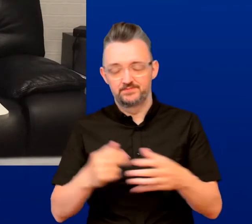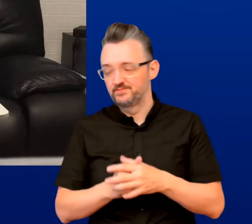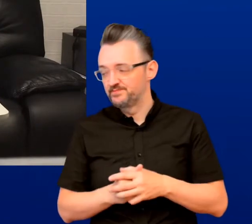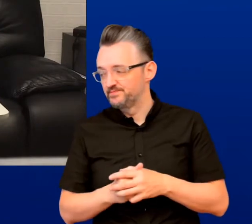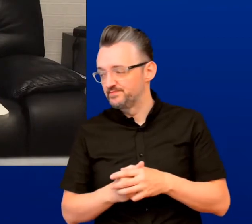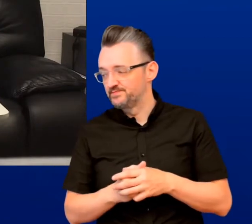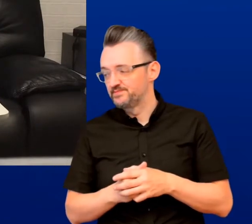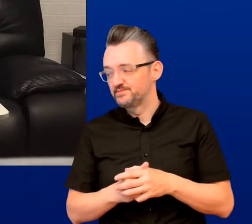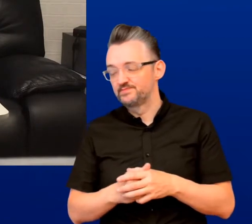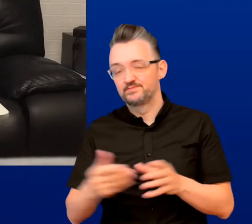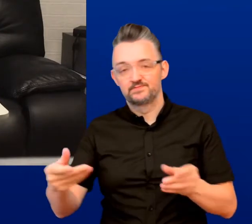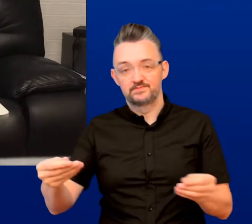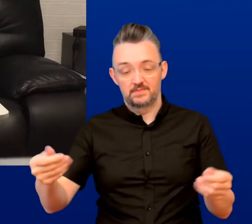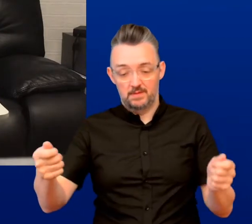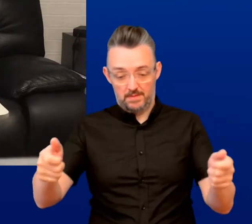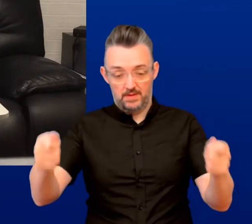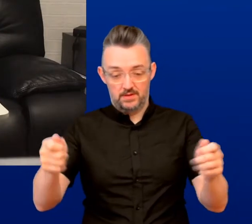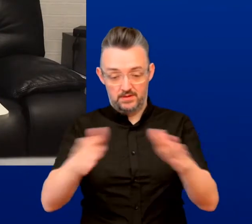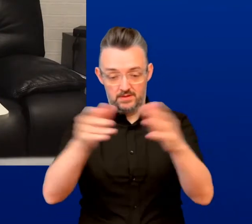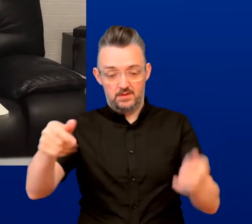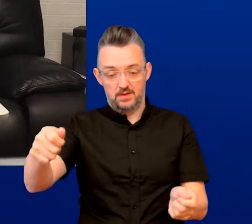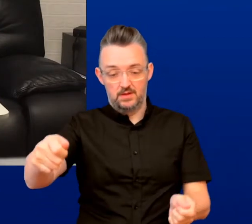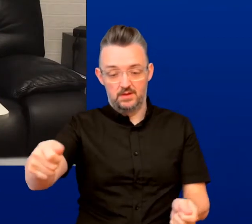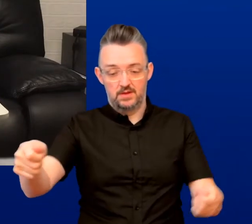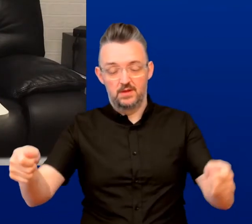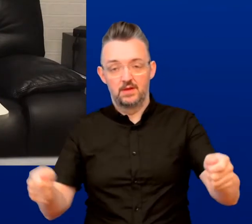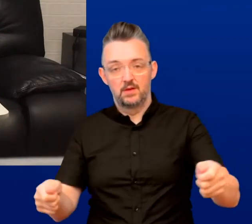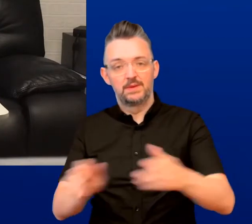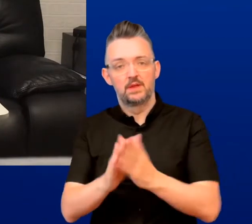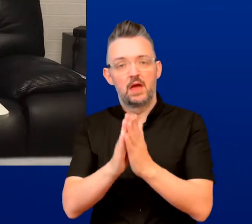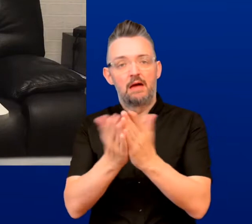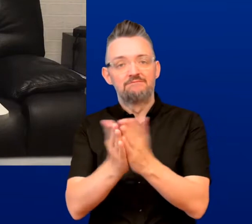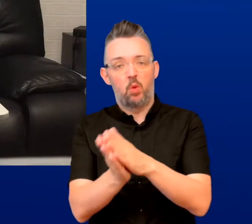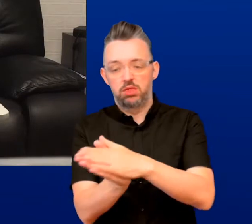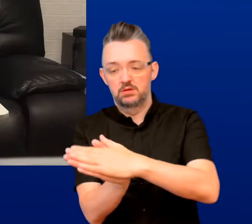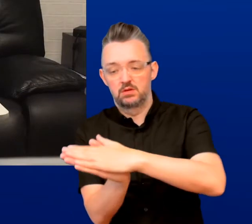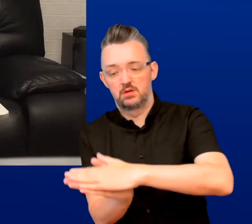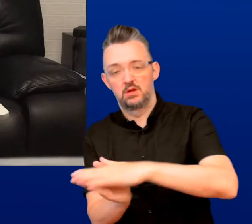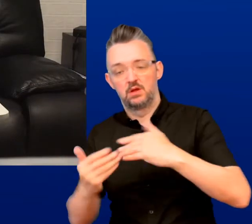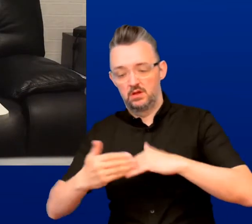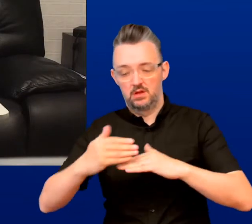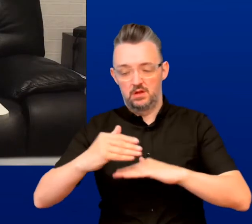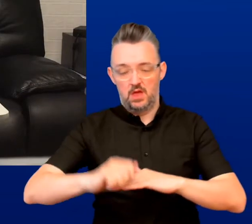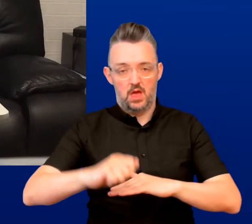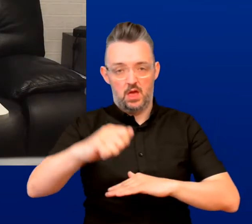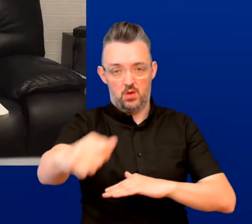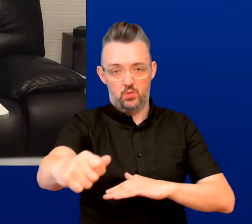Turn the newspaper on the side so the fold is away from you.